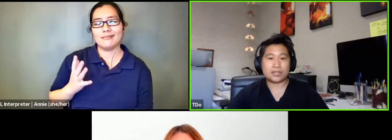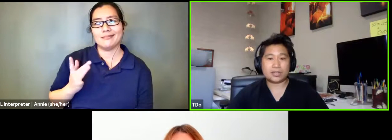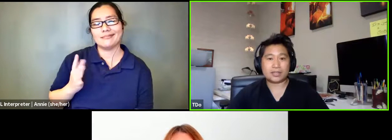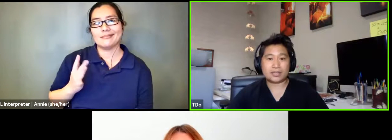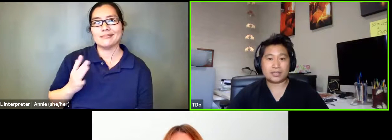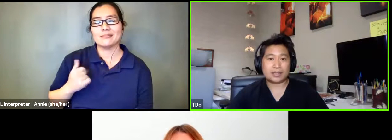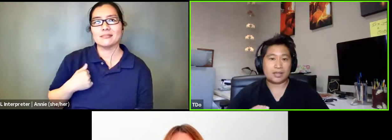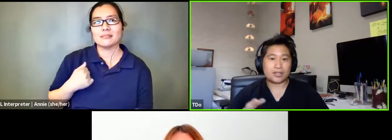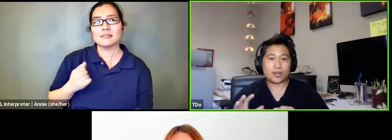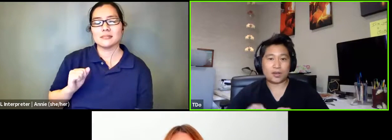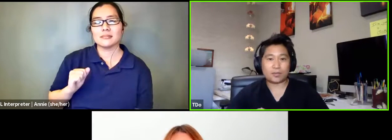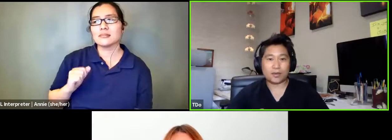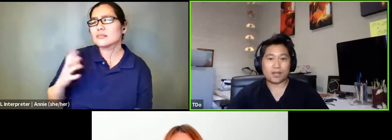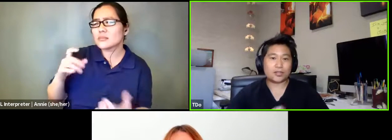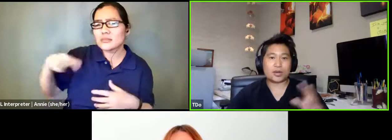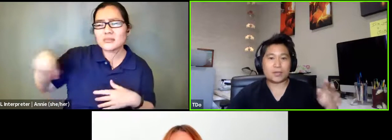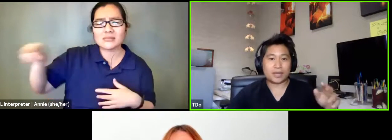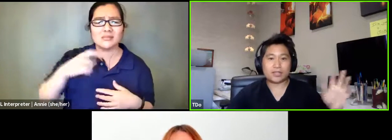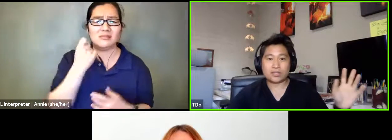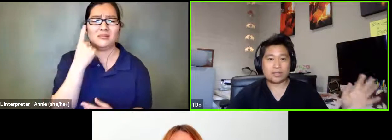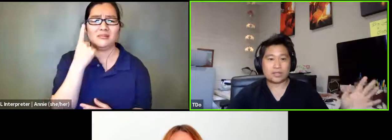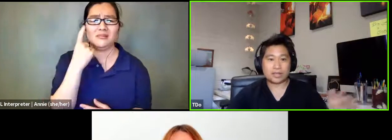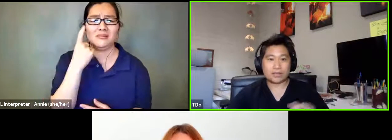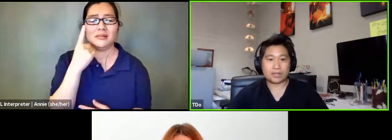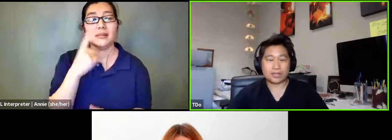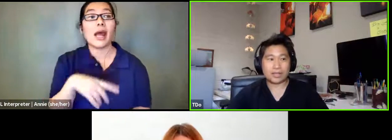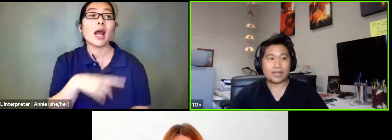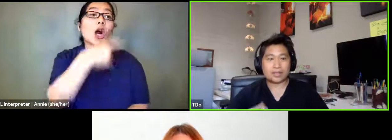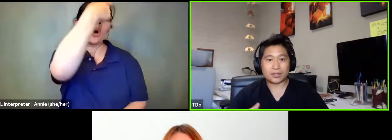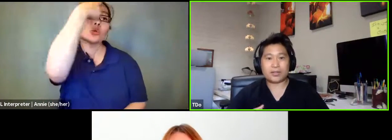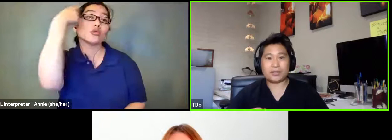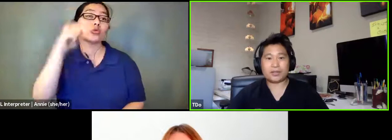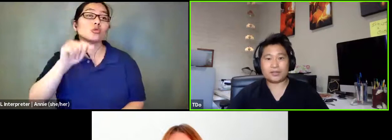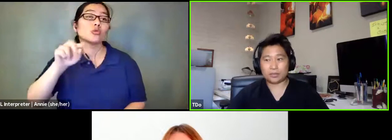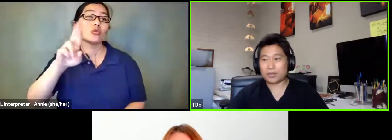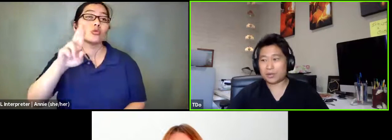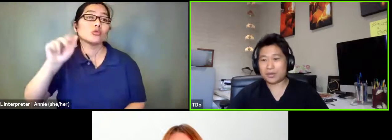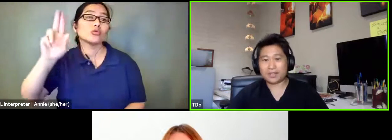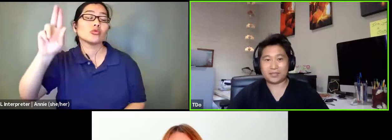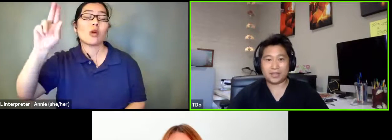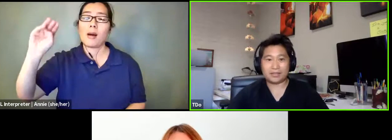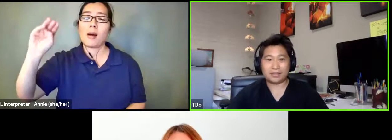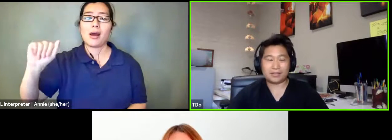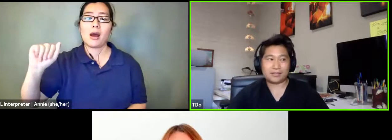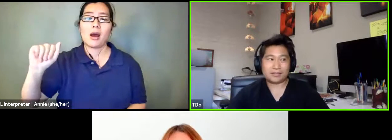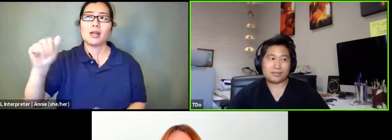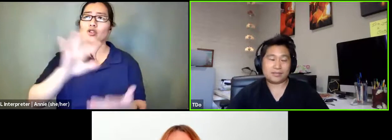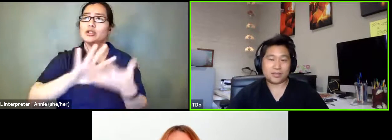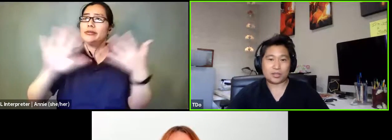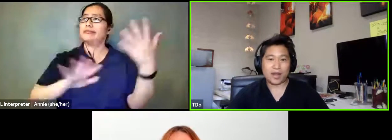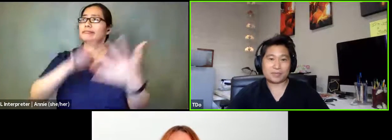is not just this term ‘trauma’ and just using that loosely. We are literally reliving crap